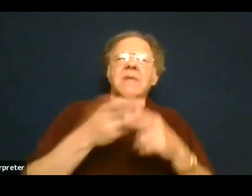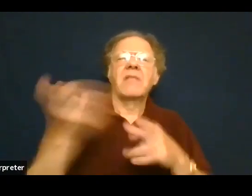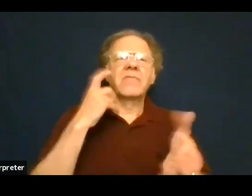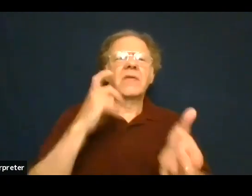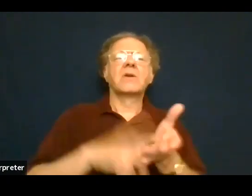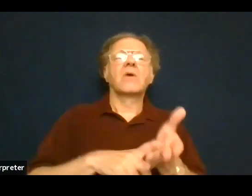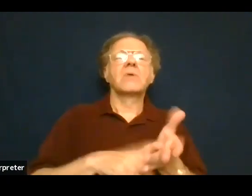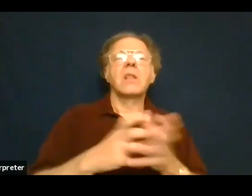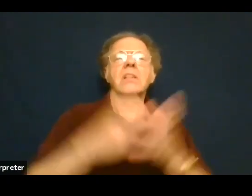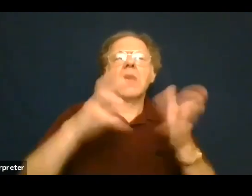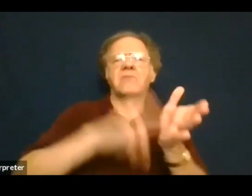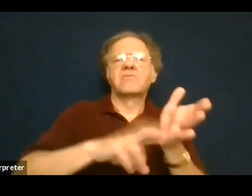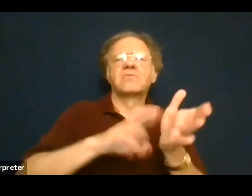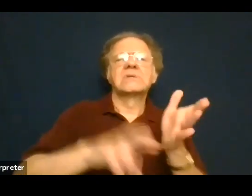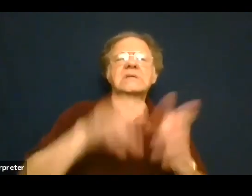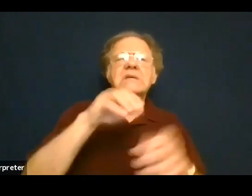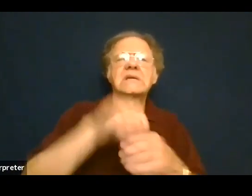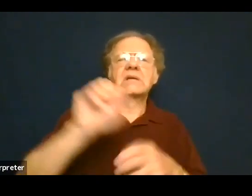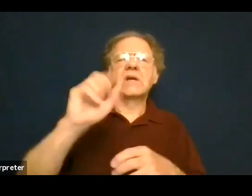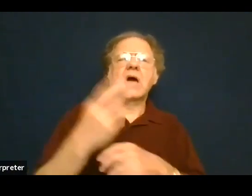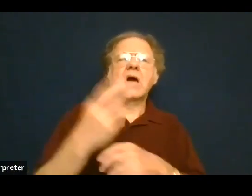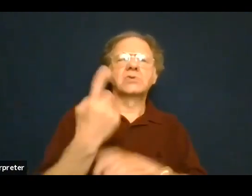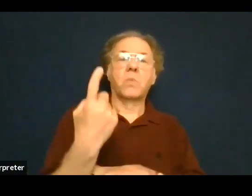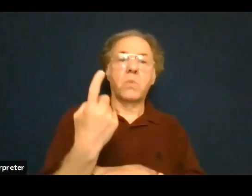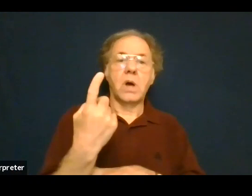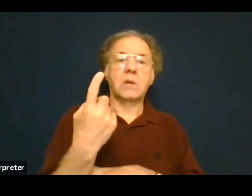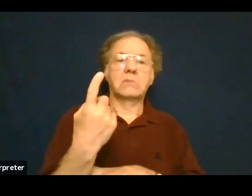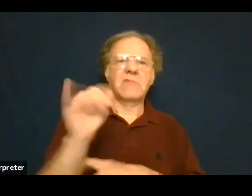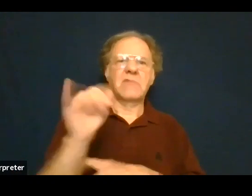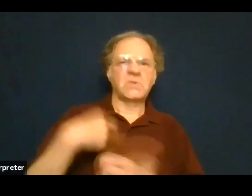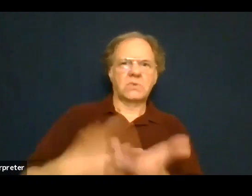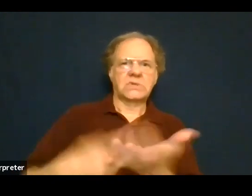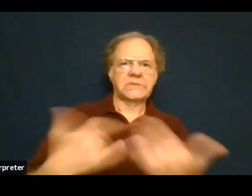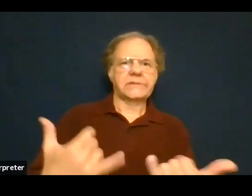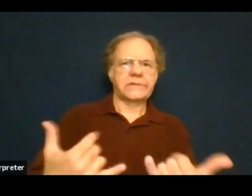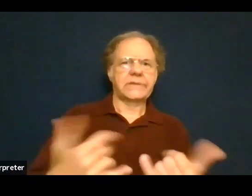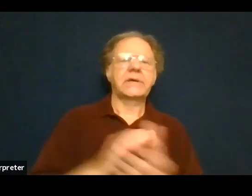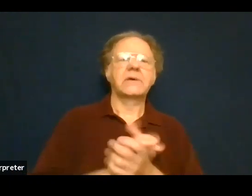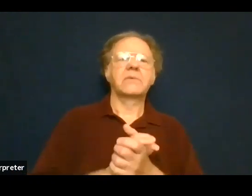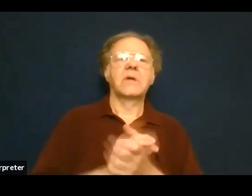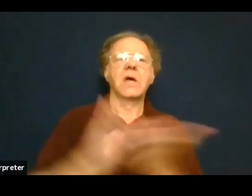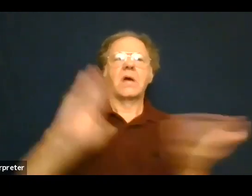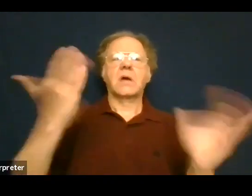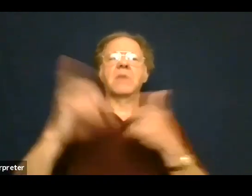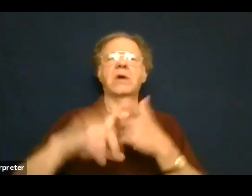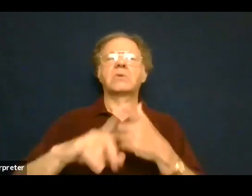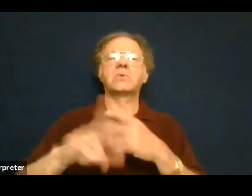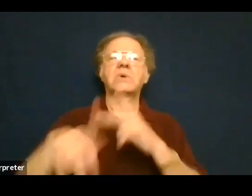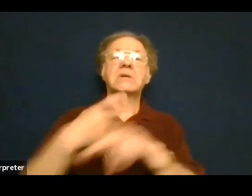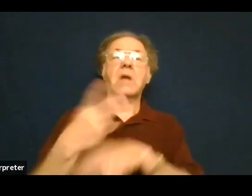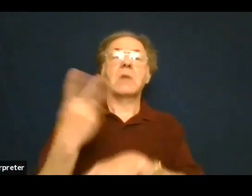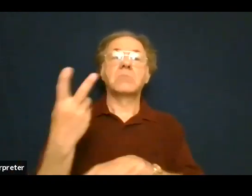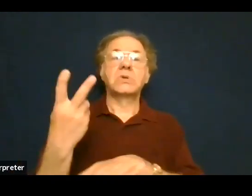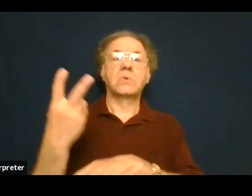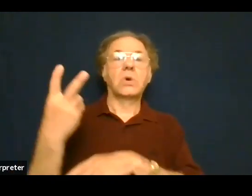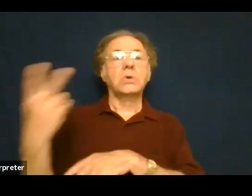in Usher type 1, which is what we're talking about right now, compared to type 2, although type 2 is more is really more common.